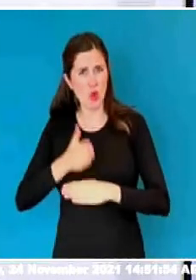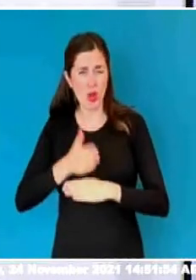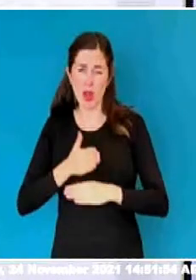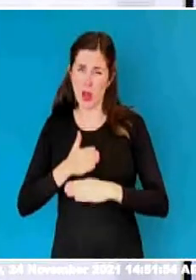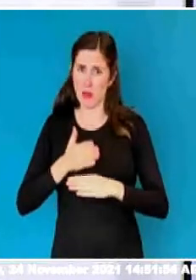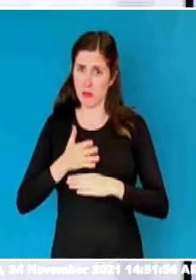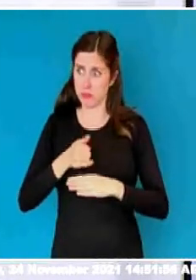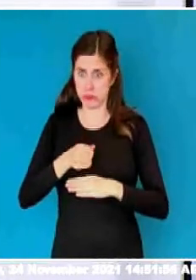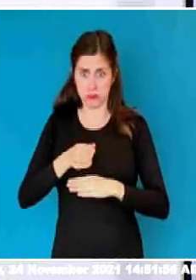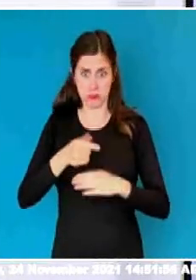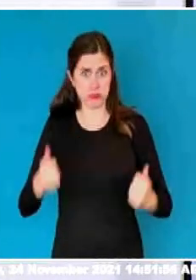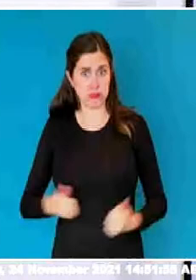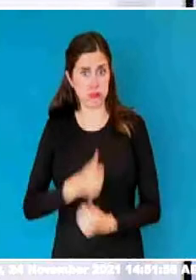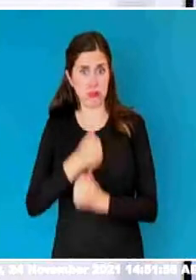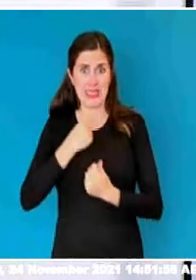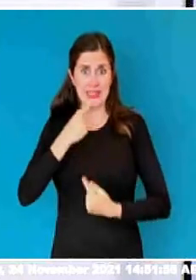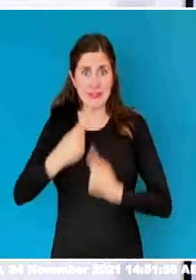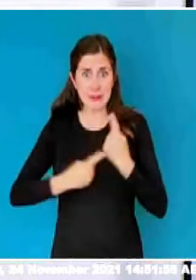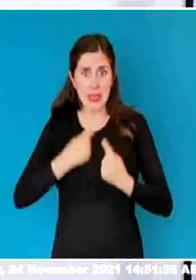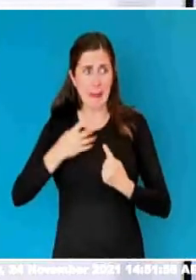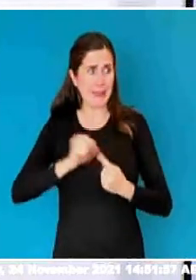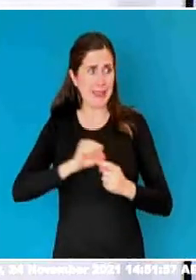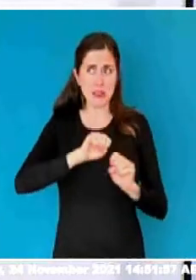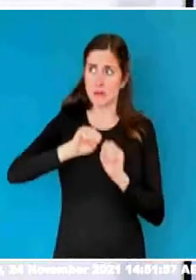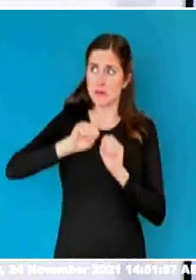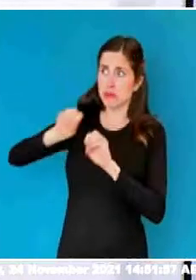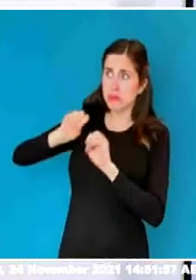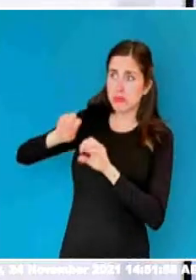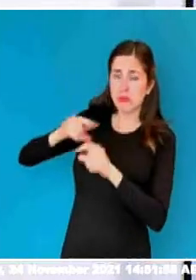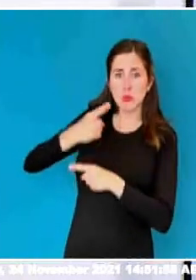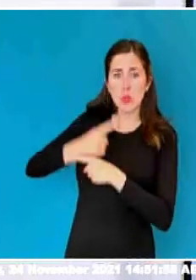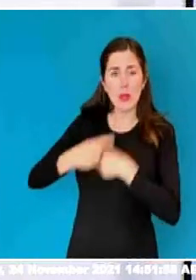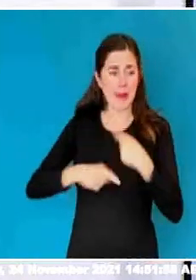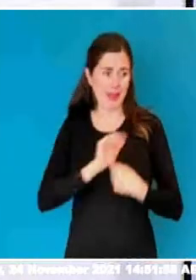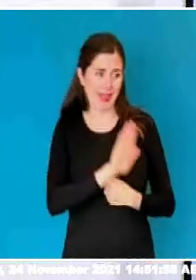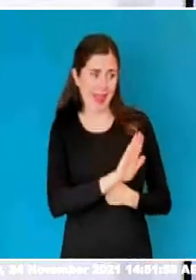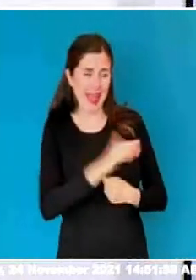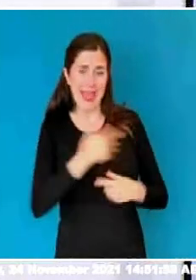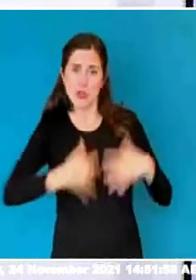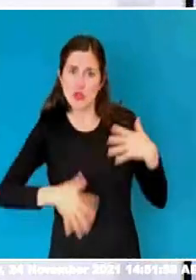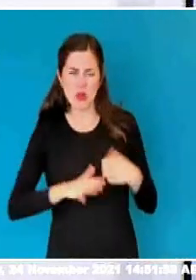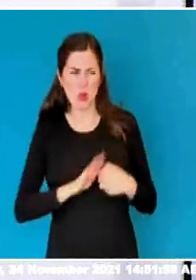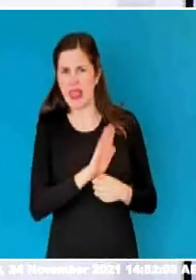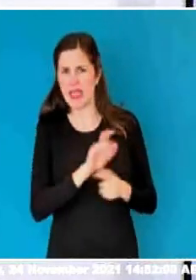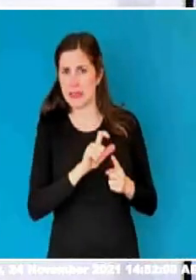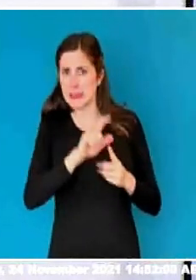not, around the worker's disability, what needs to be done to support the worker, the